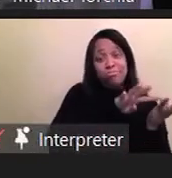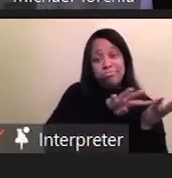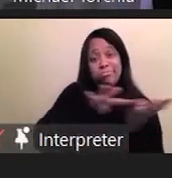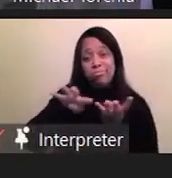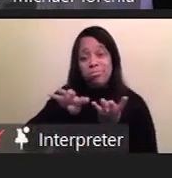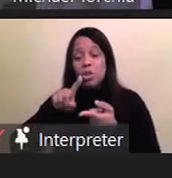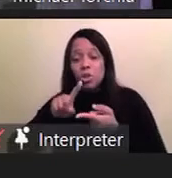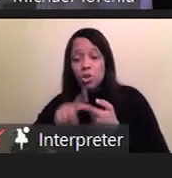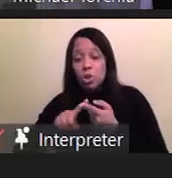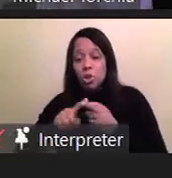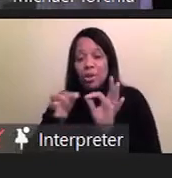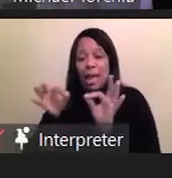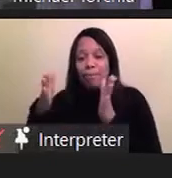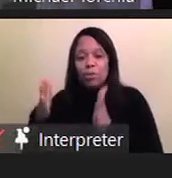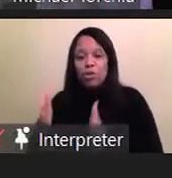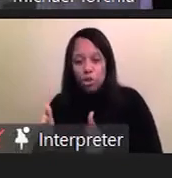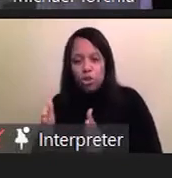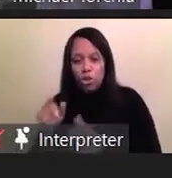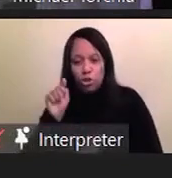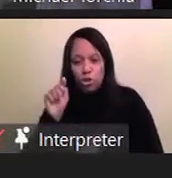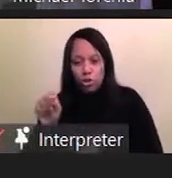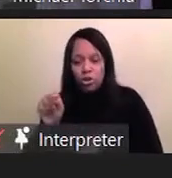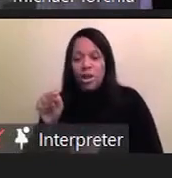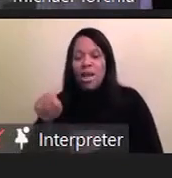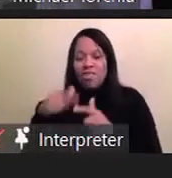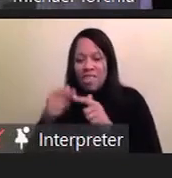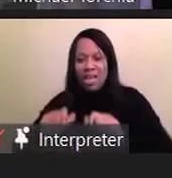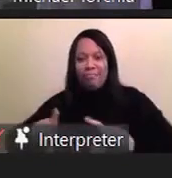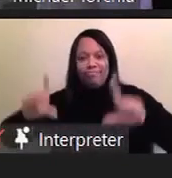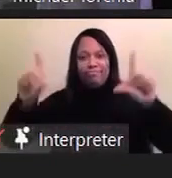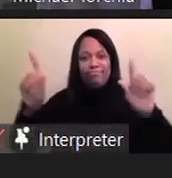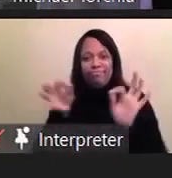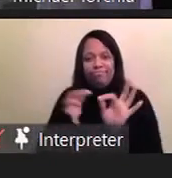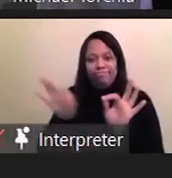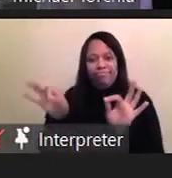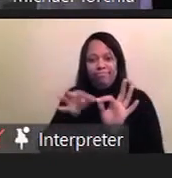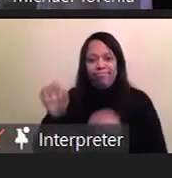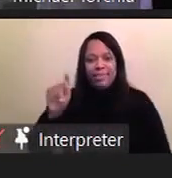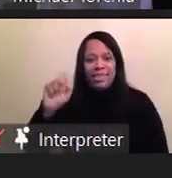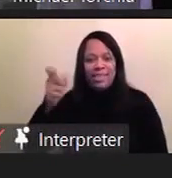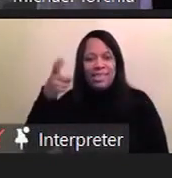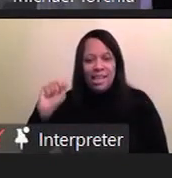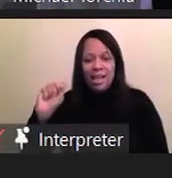And it's displayed as text on a large screen or a monitor